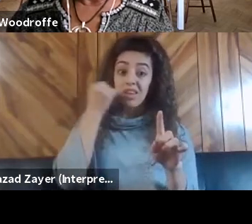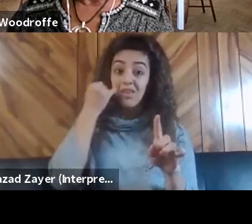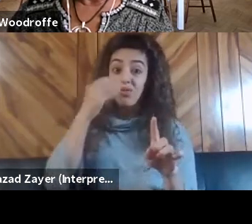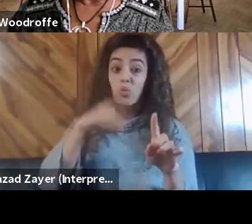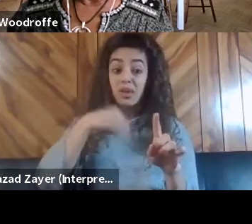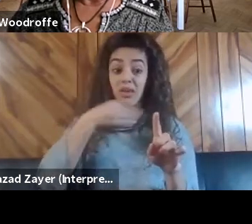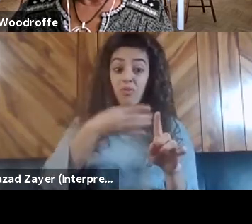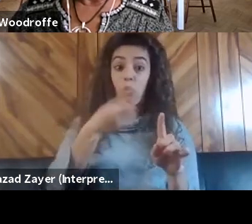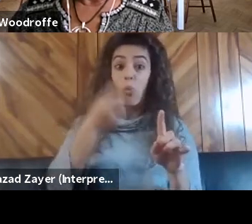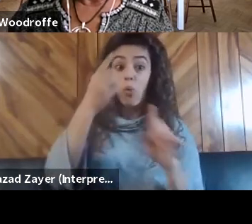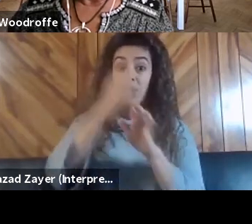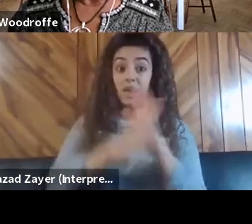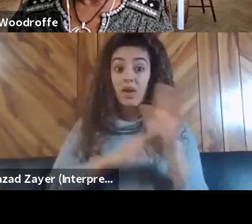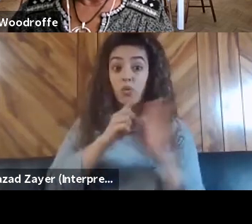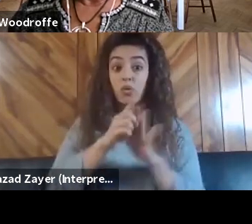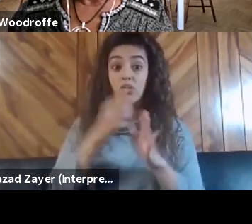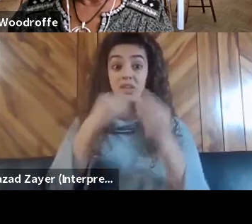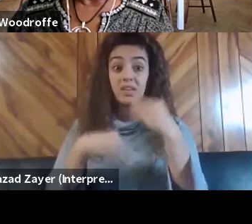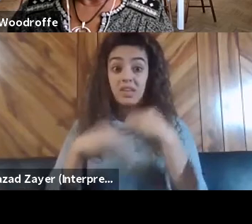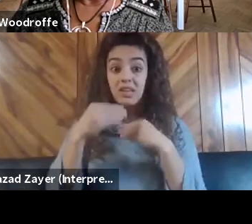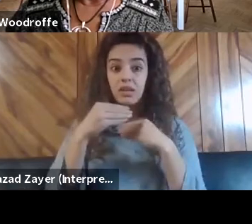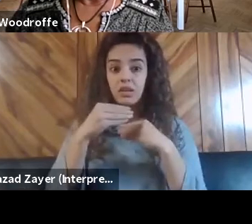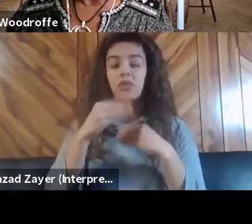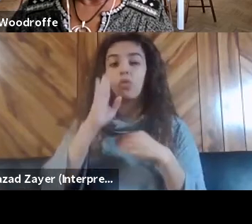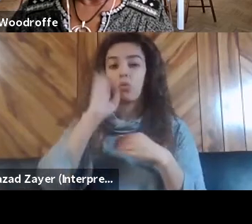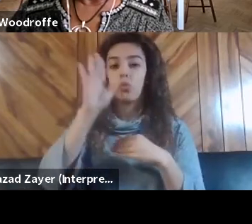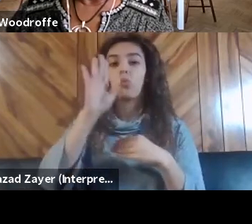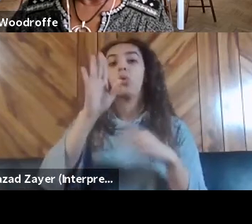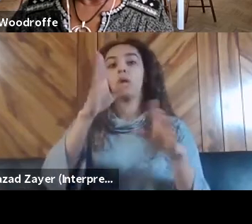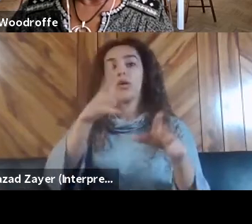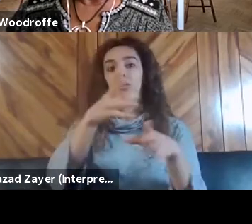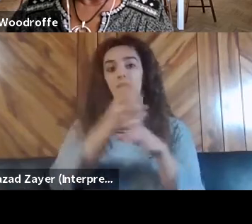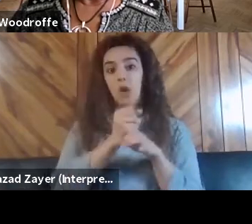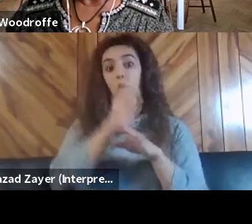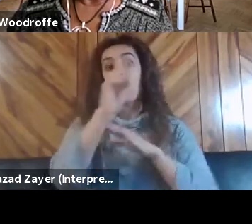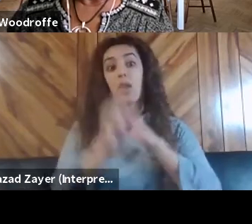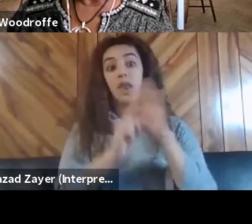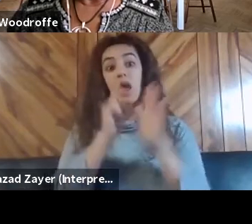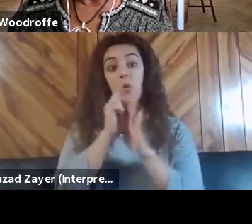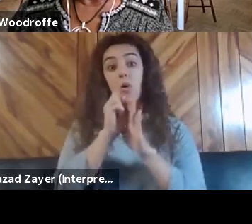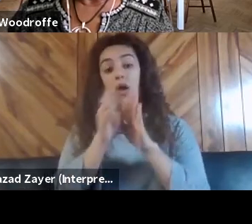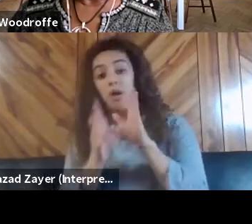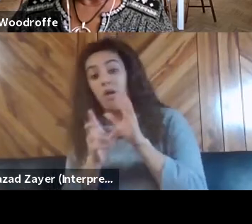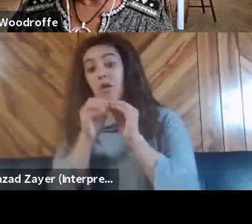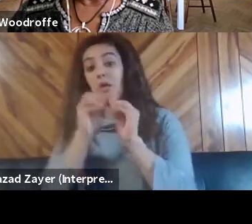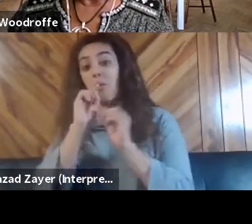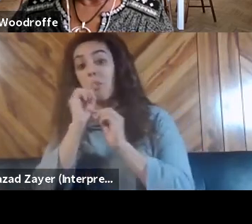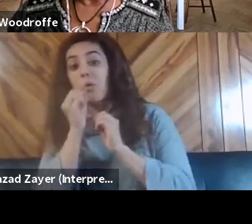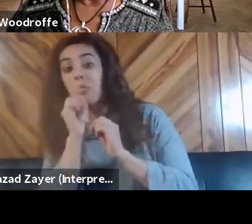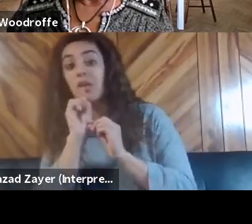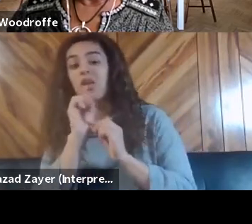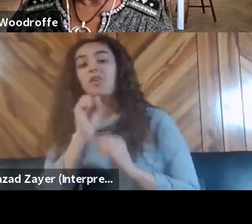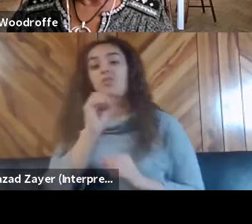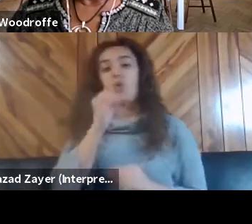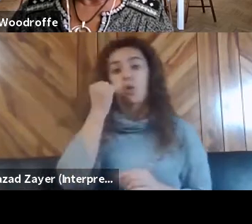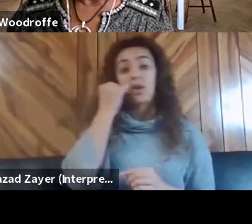will take one hour and one minute, right? In the half-hour, he will take 31 minutes. So that's just how, so I had